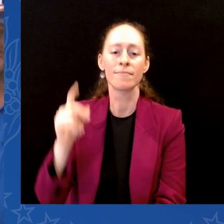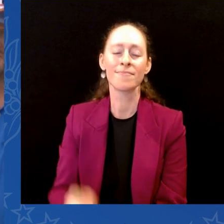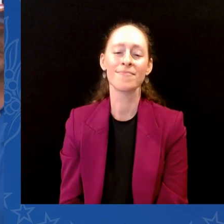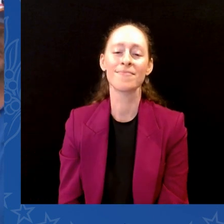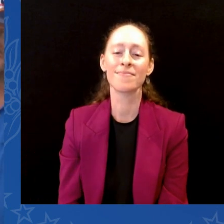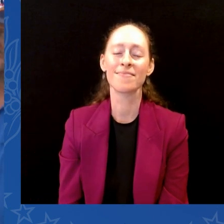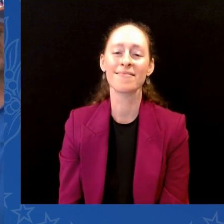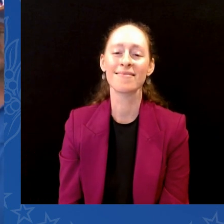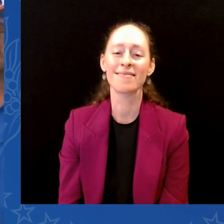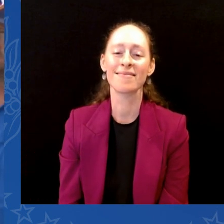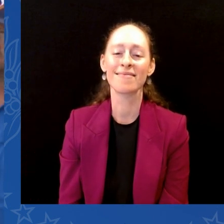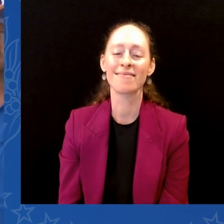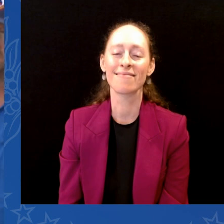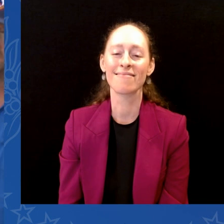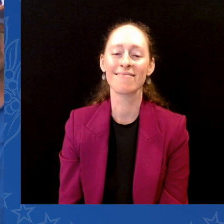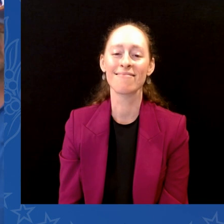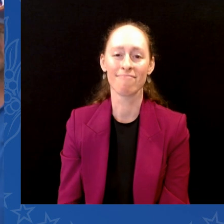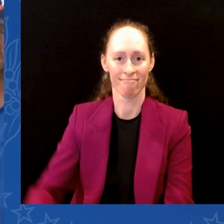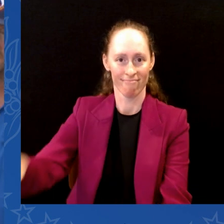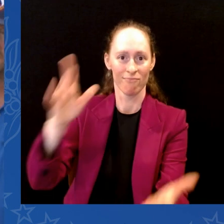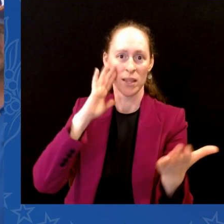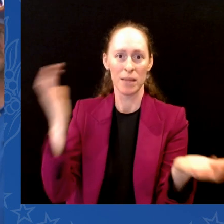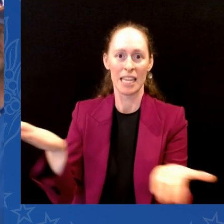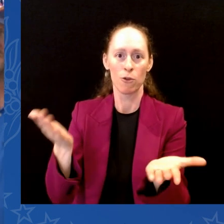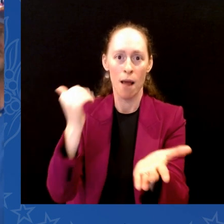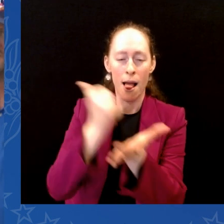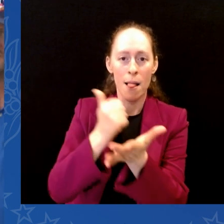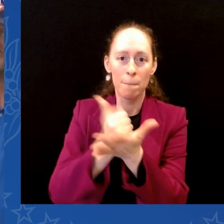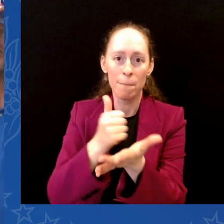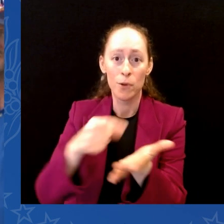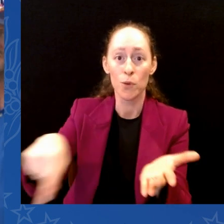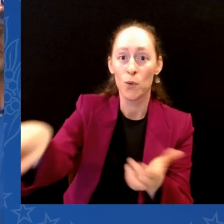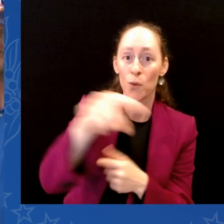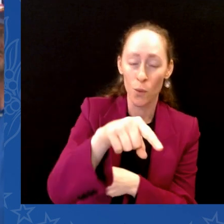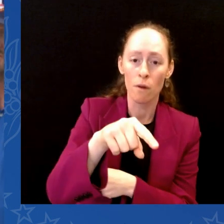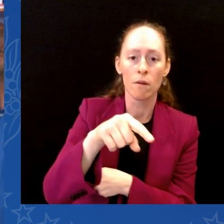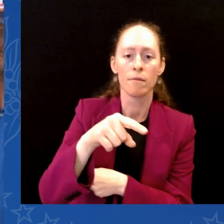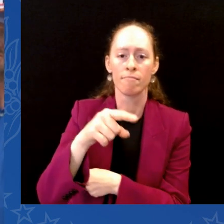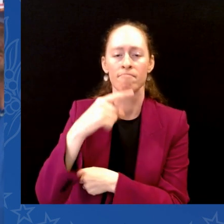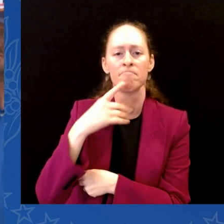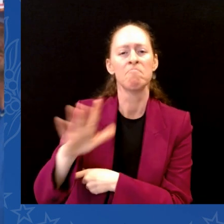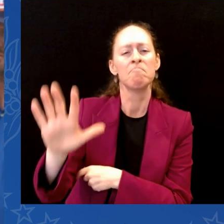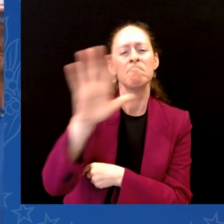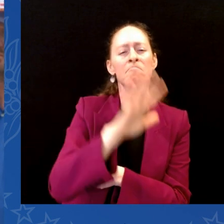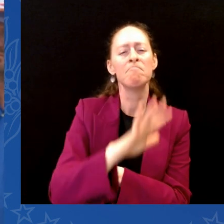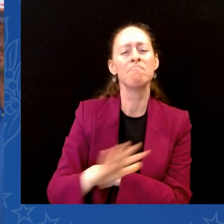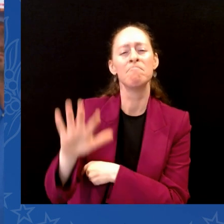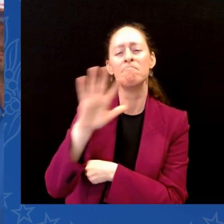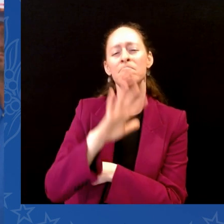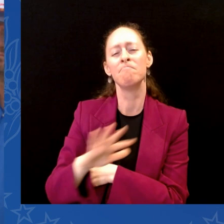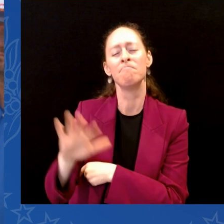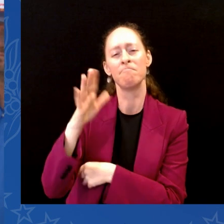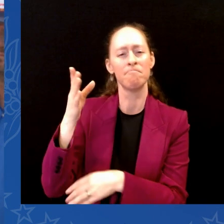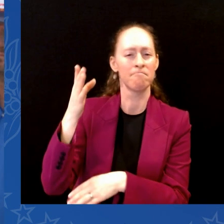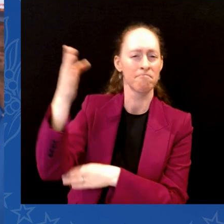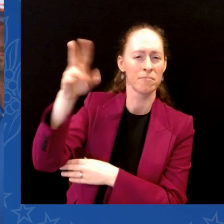Already, 200,000 Floridians -- 200,000 families, I should say -- have registered for urgent assistance,